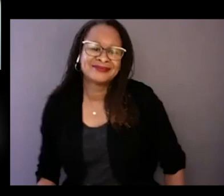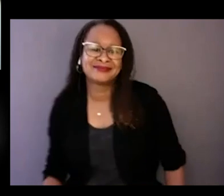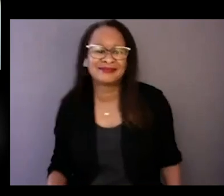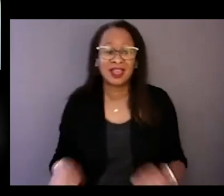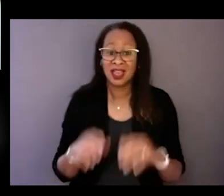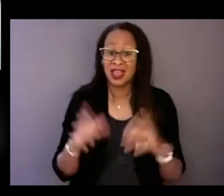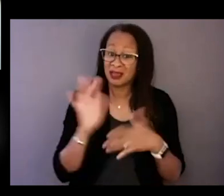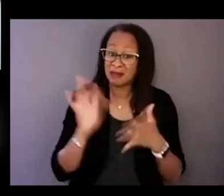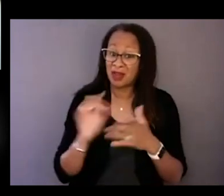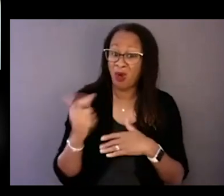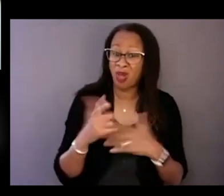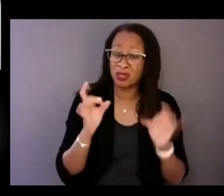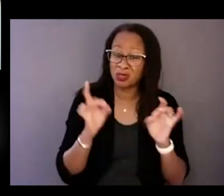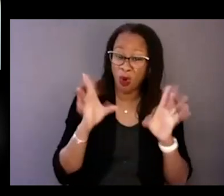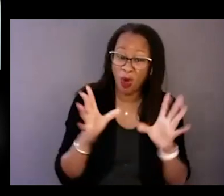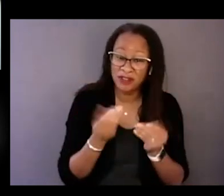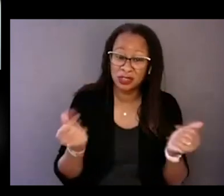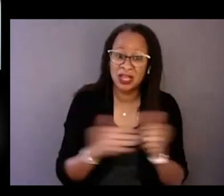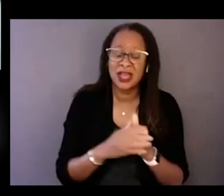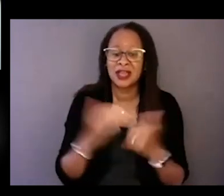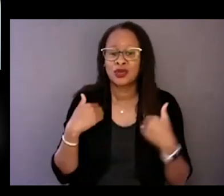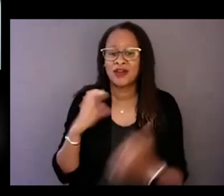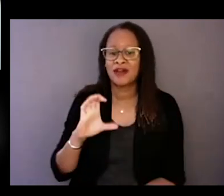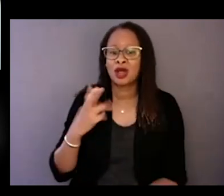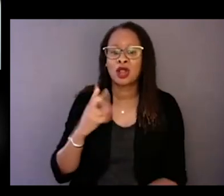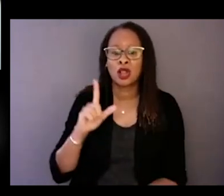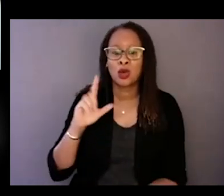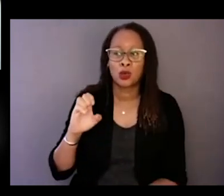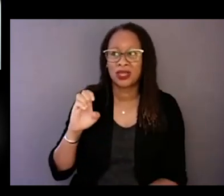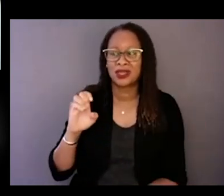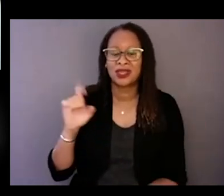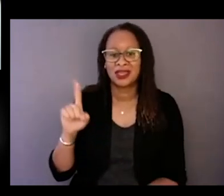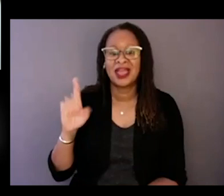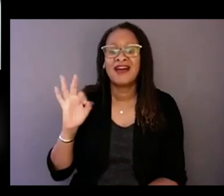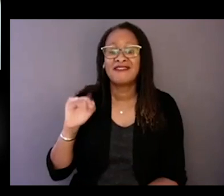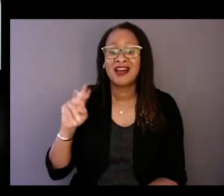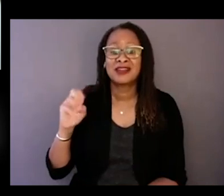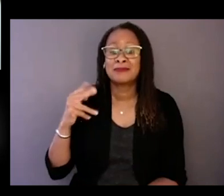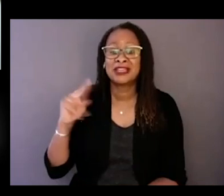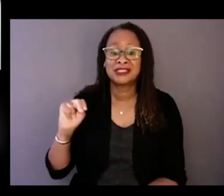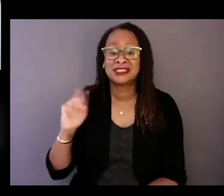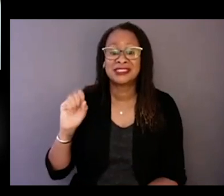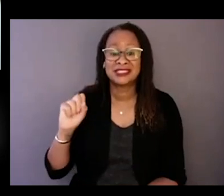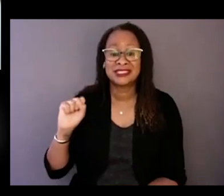is that you have something like Chloe Fineman's sketch on Saturday Night Live where she's playing Britney Spears